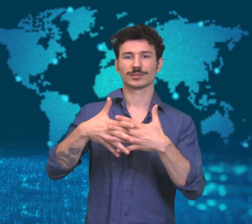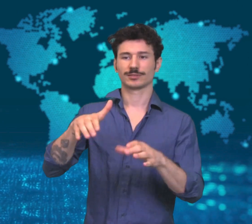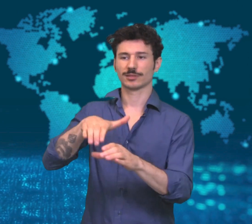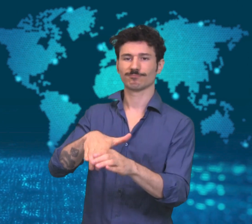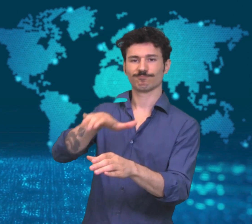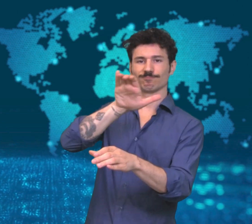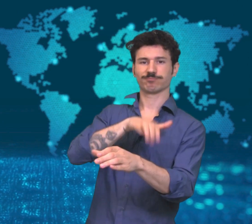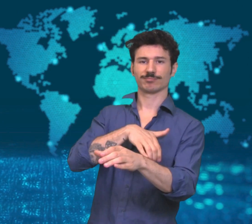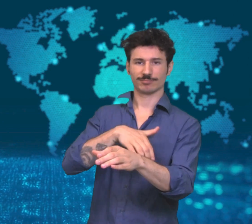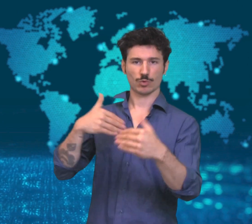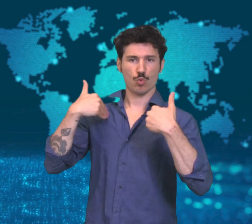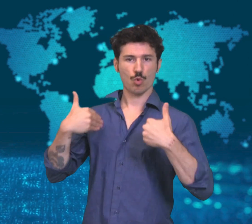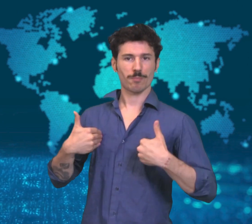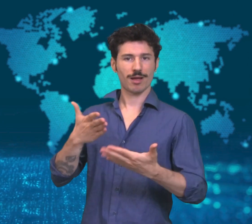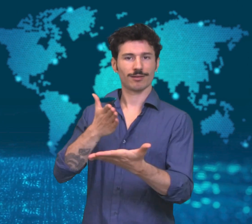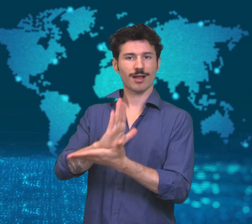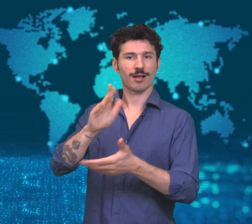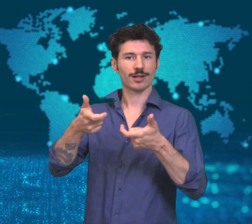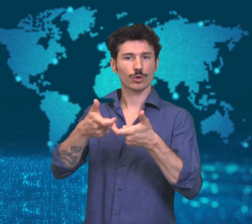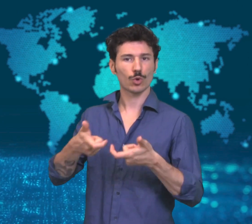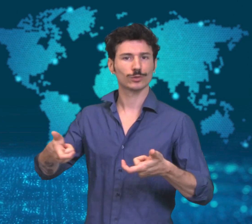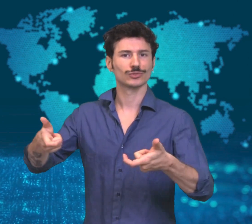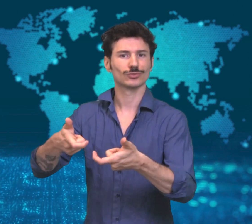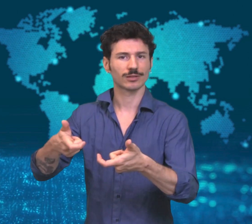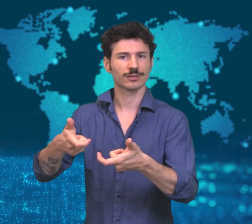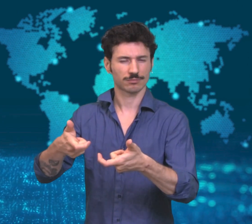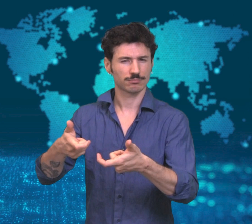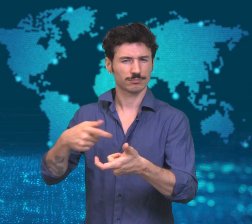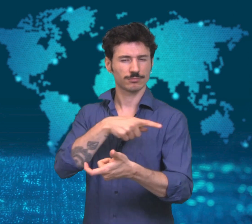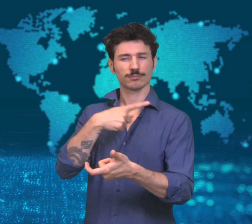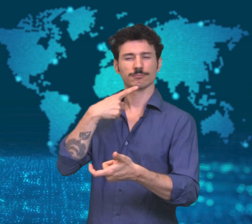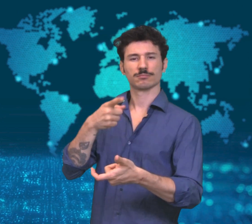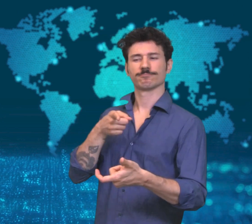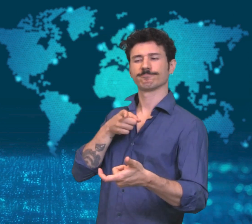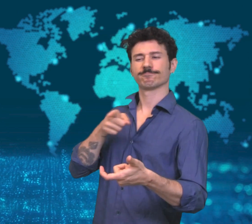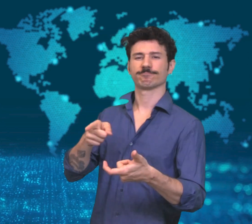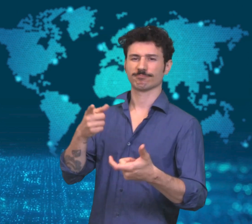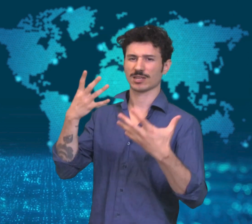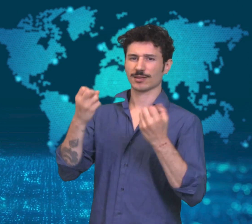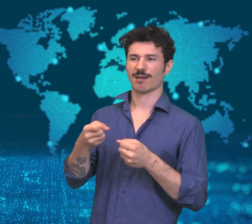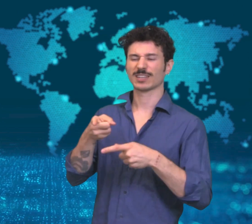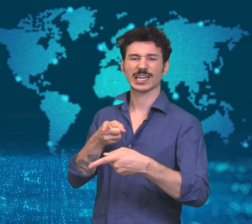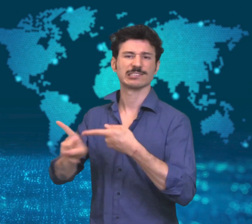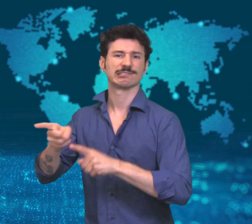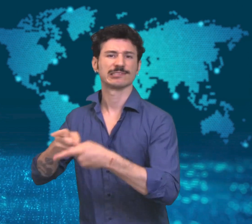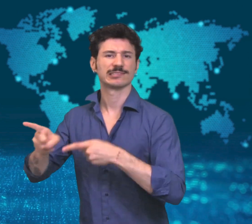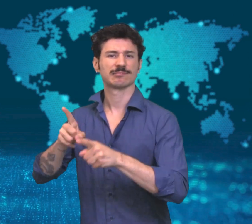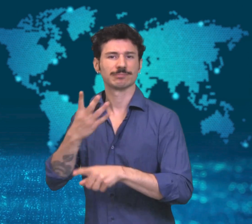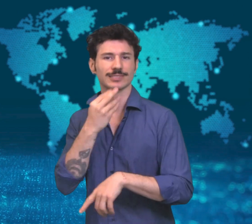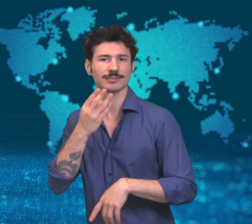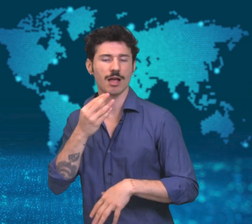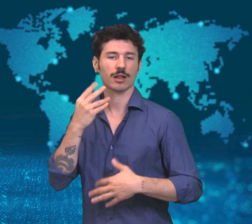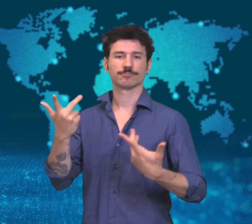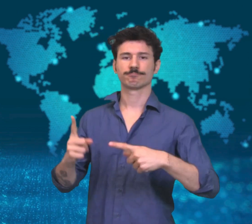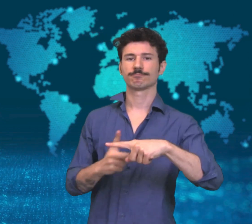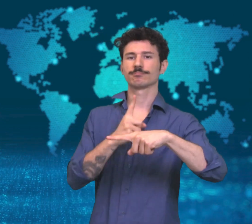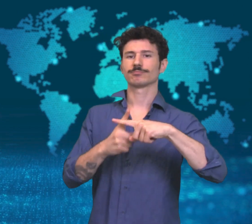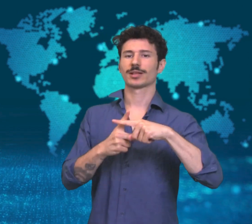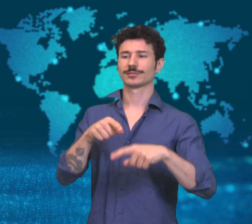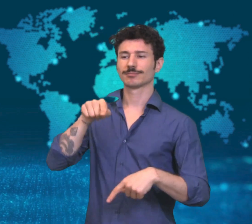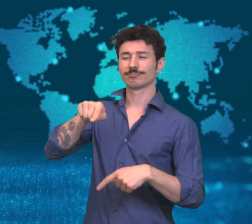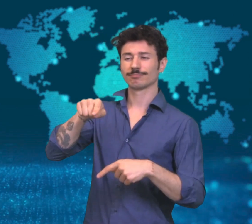Human Rights Council, pointing to biases against Israel and doubts about some